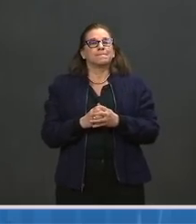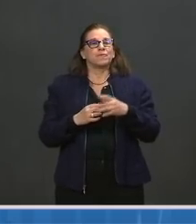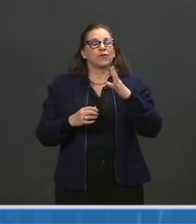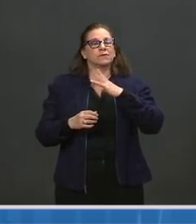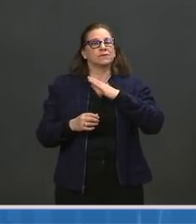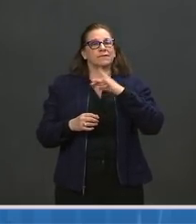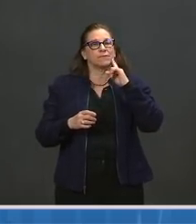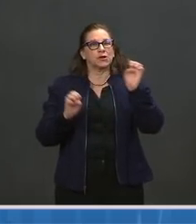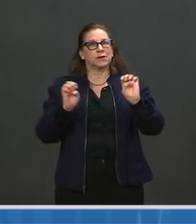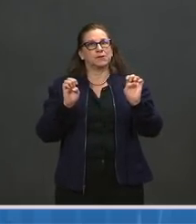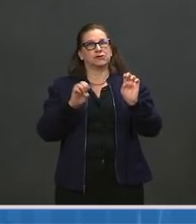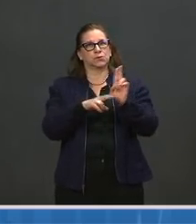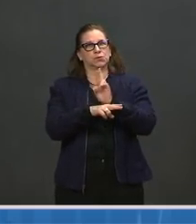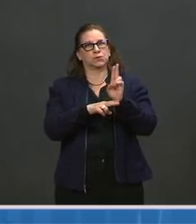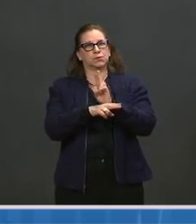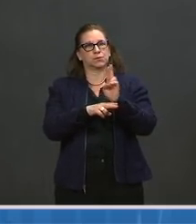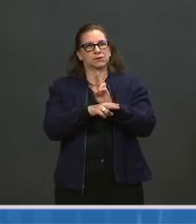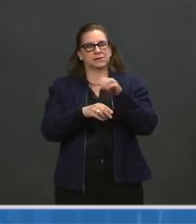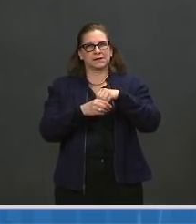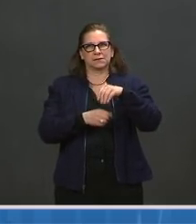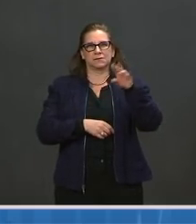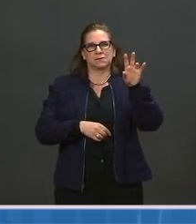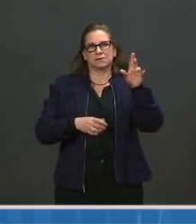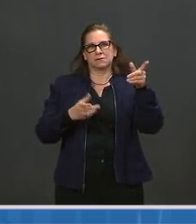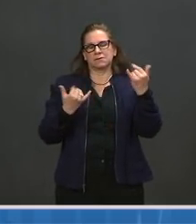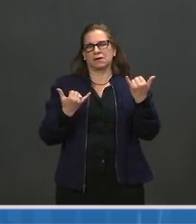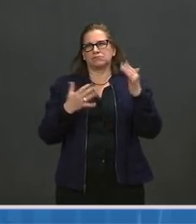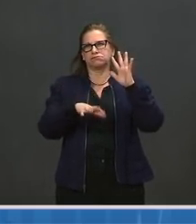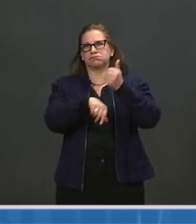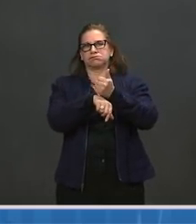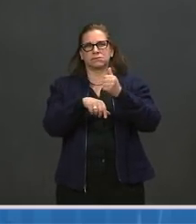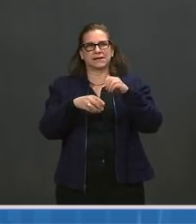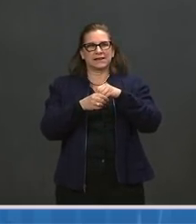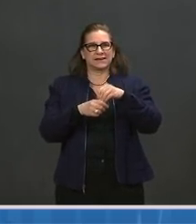than 70 countries across six continents,